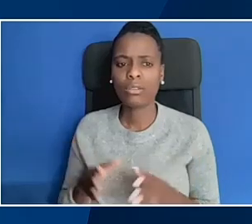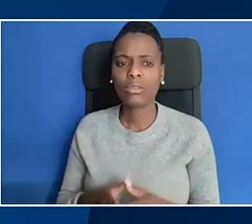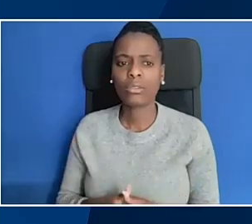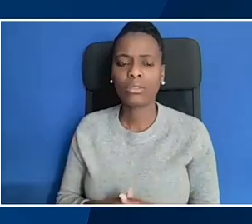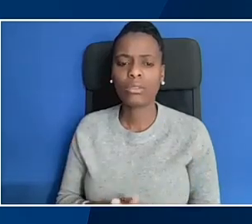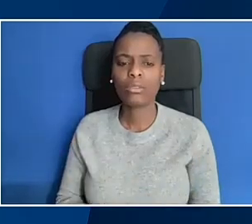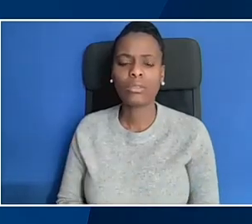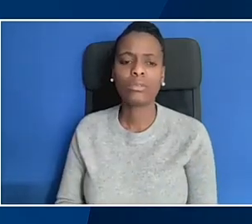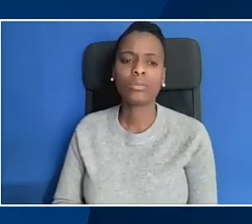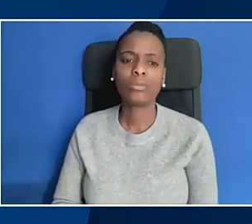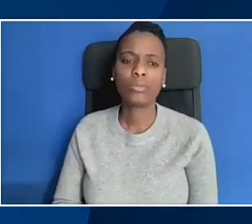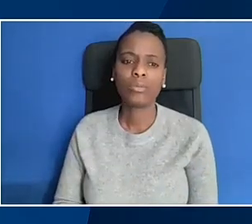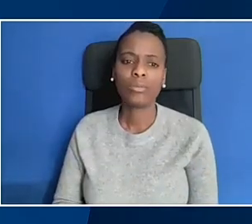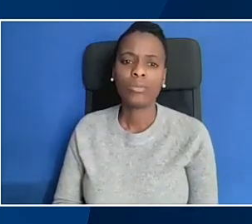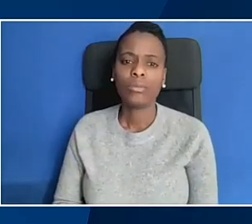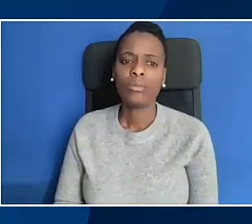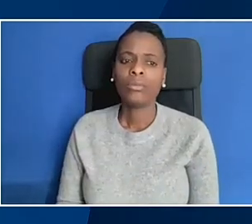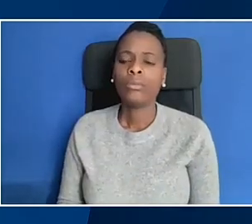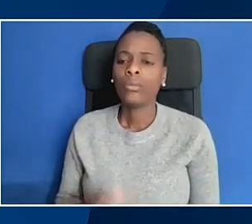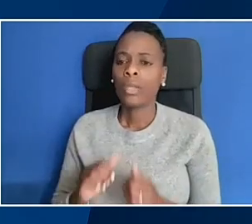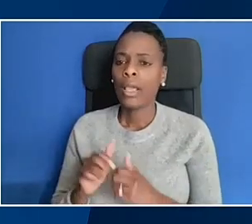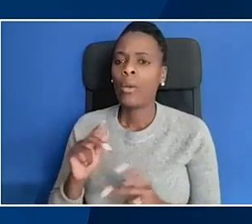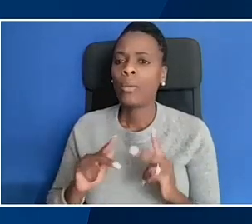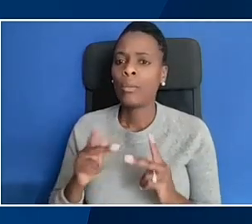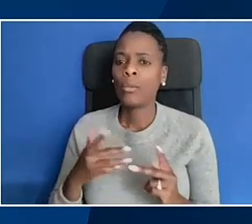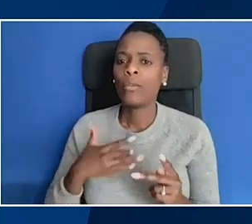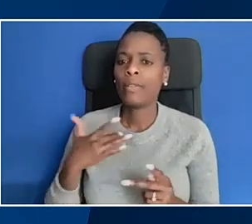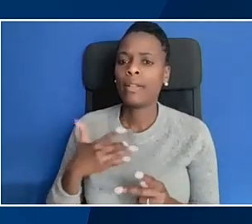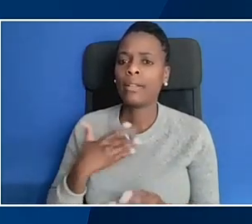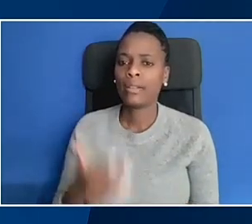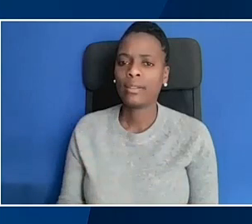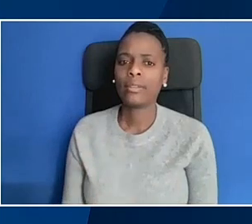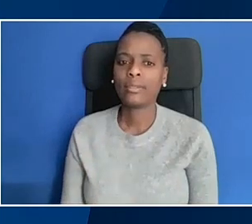some of our folks here are feeling in regards to that. If that makes sense.